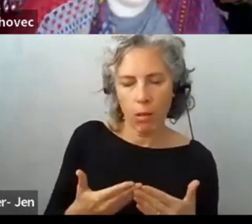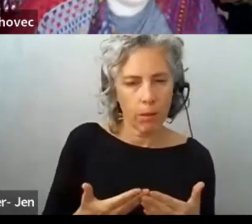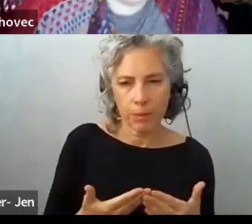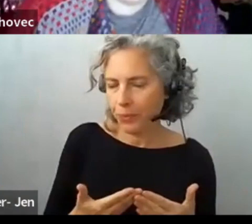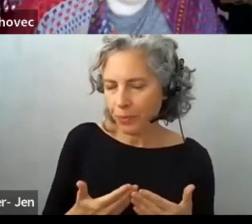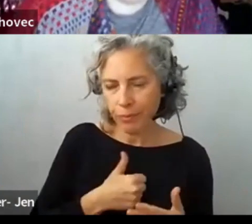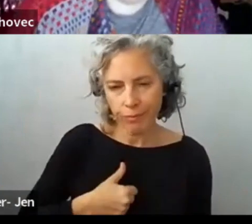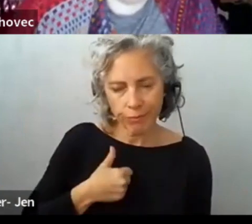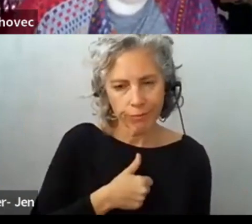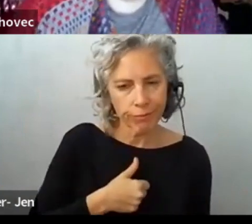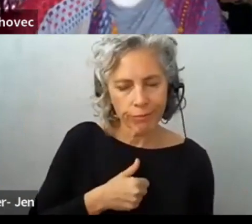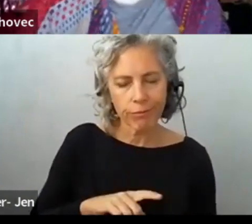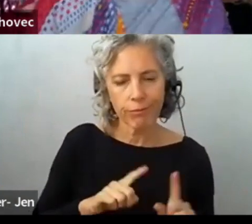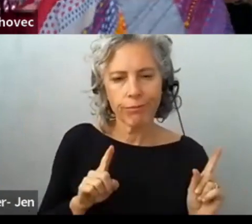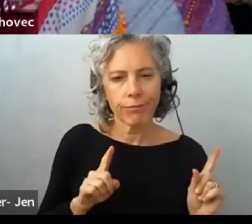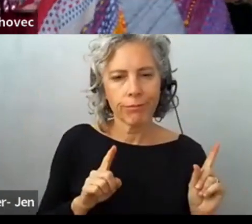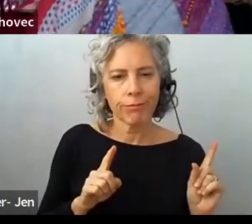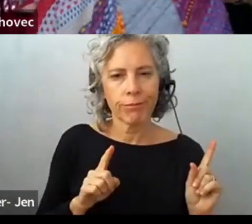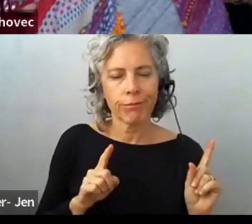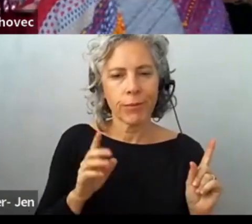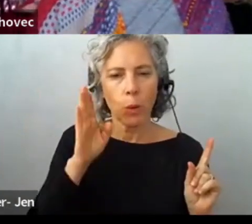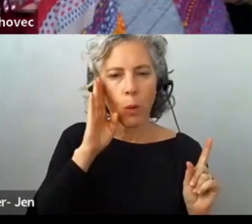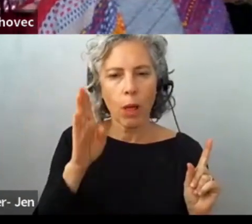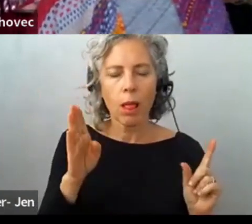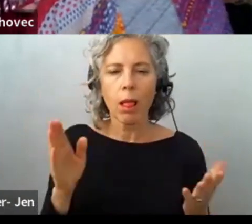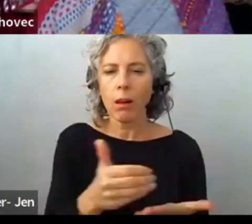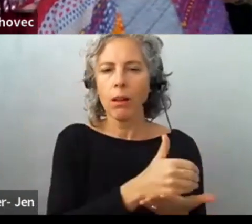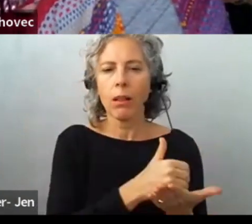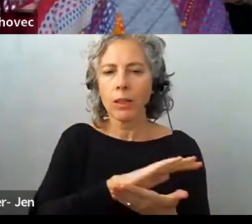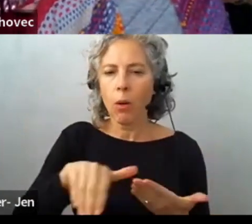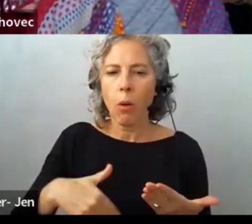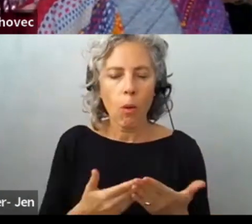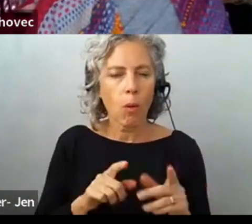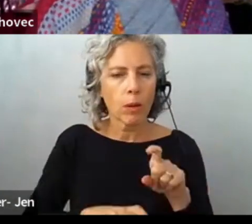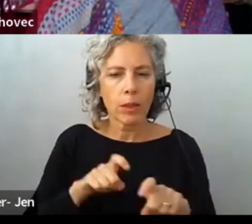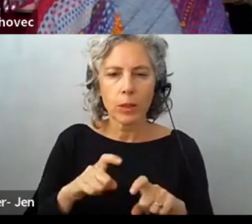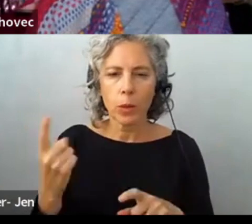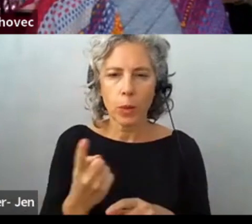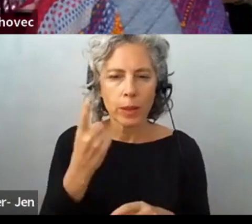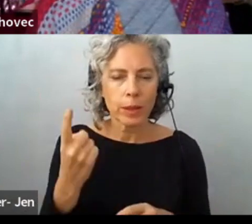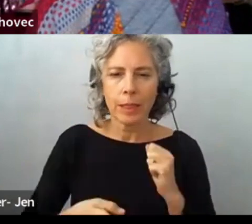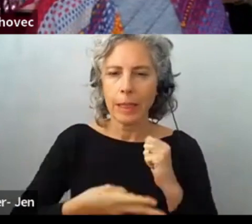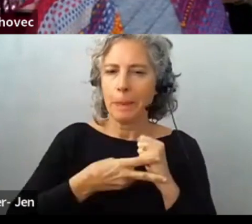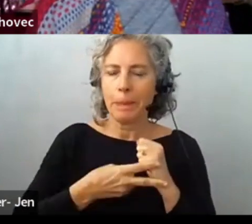have apologize, but I will say that we always collect all the questions and send them over to